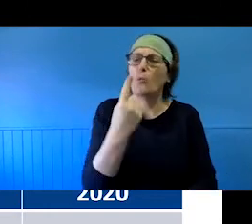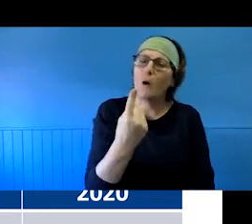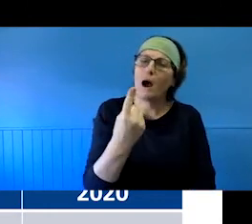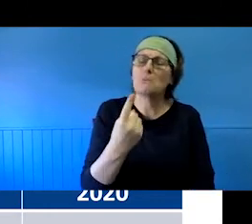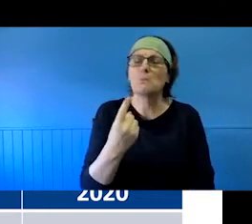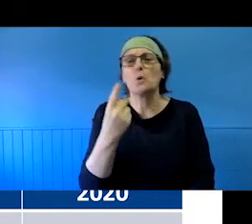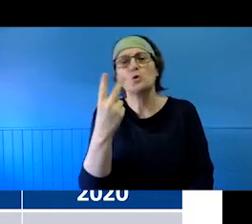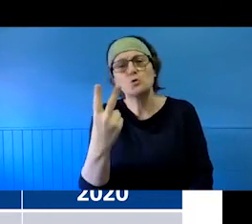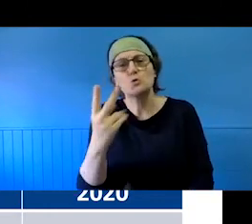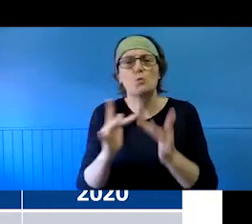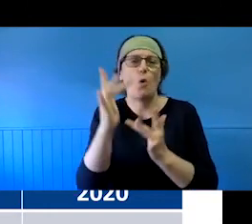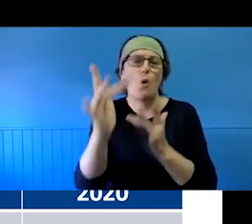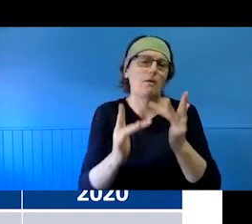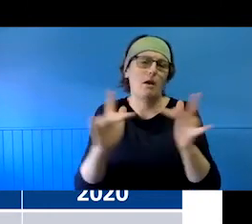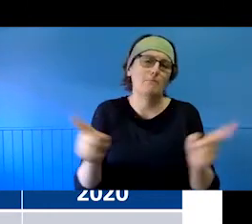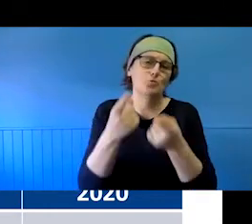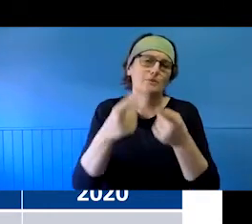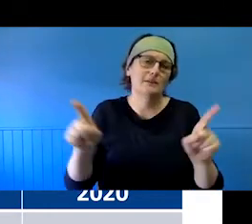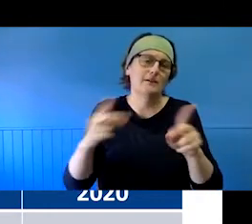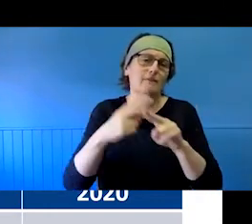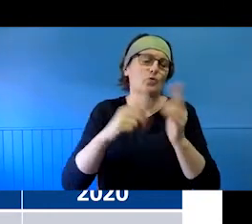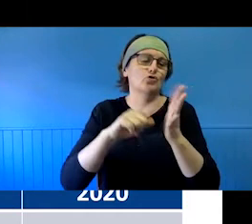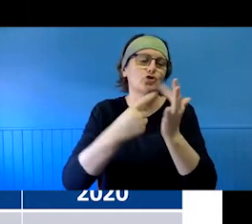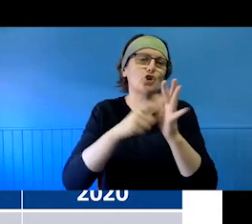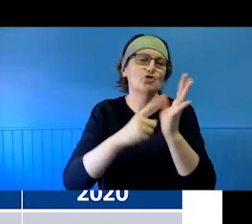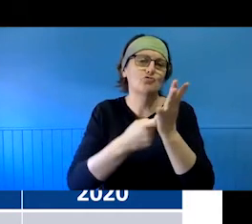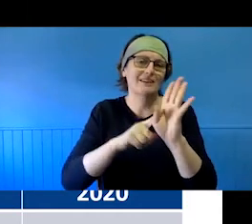music classes at the tertiary level, and they were electives, they